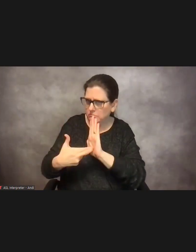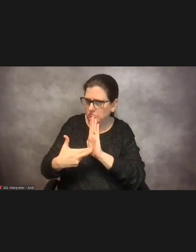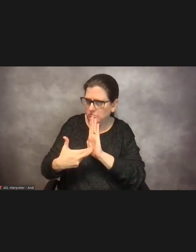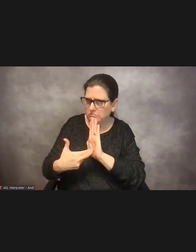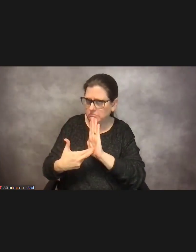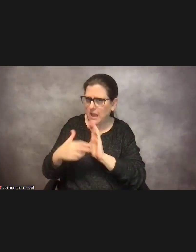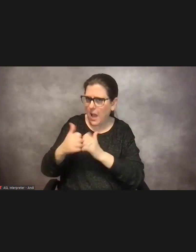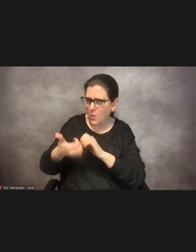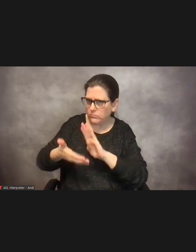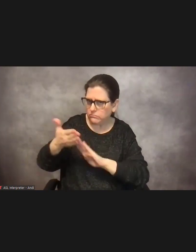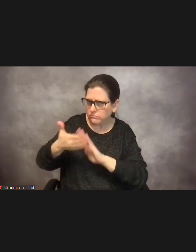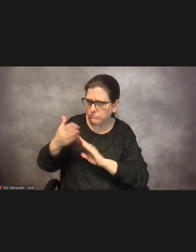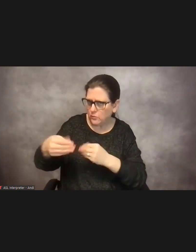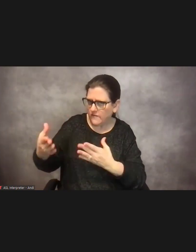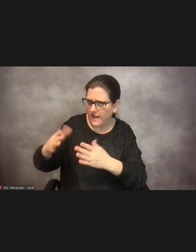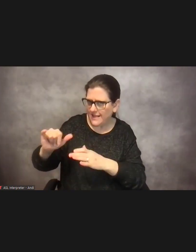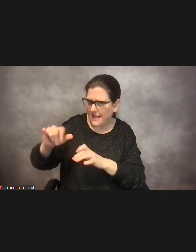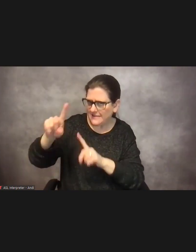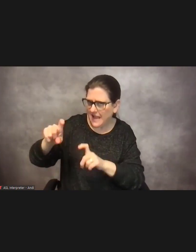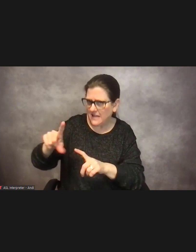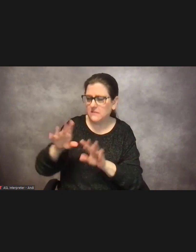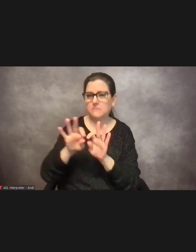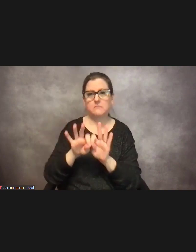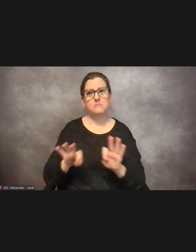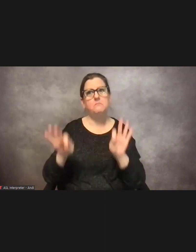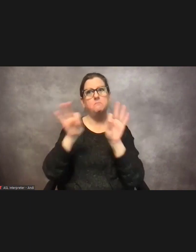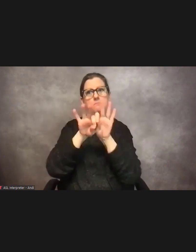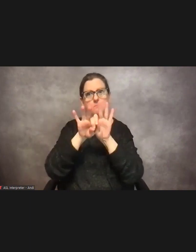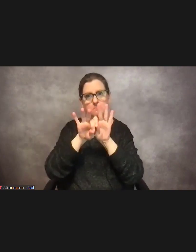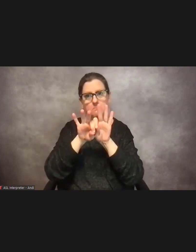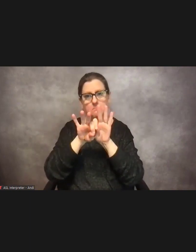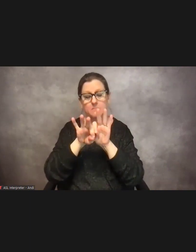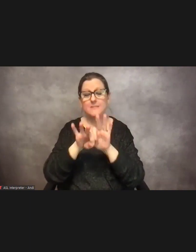of pure tone screening is really important.